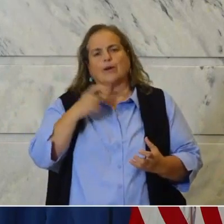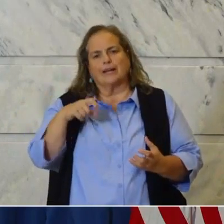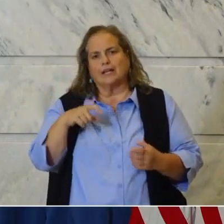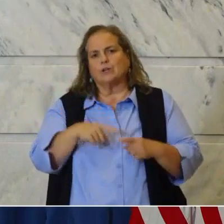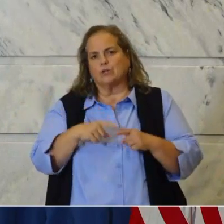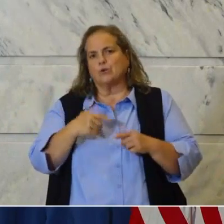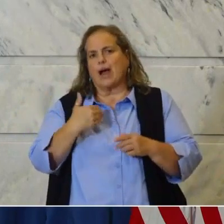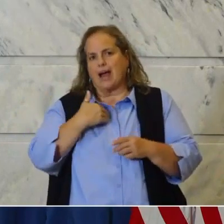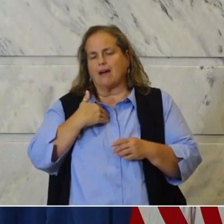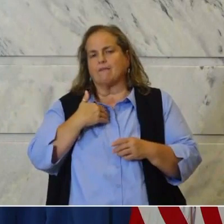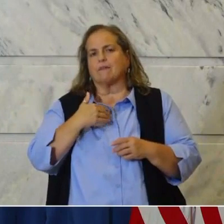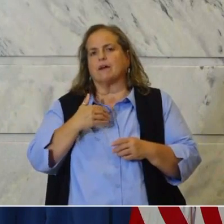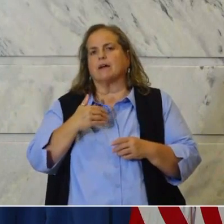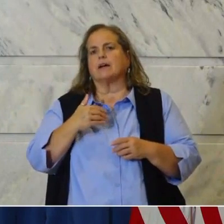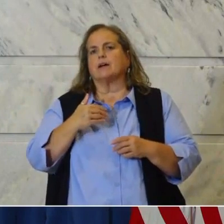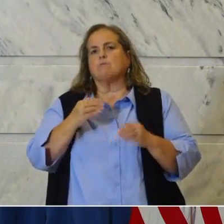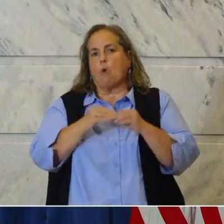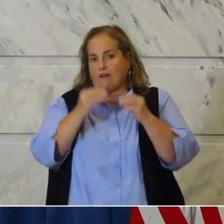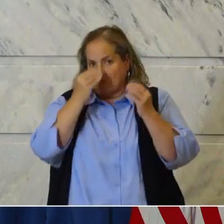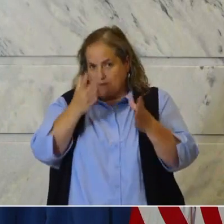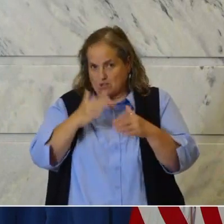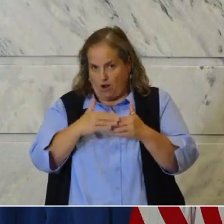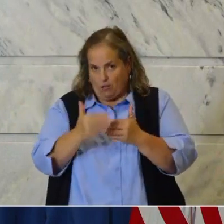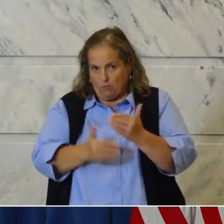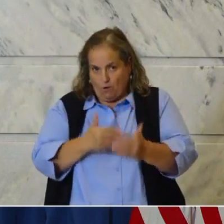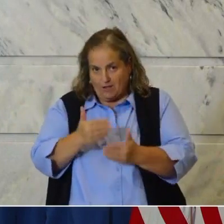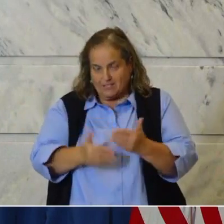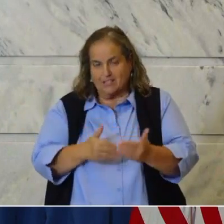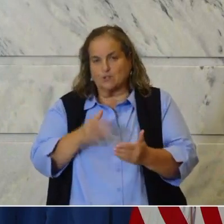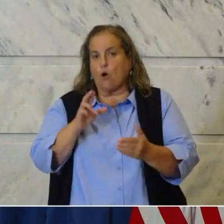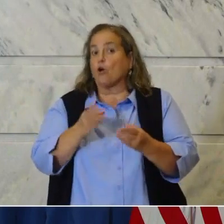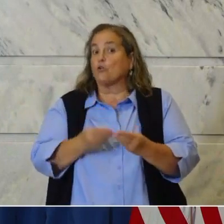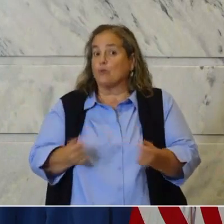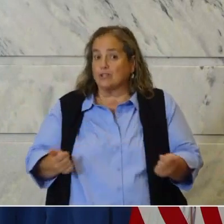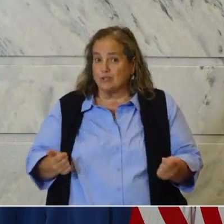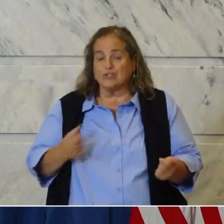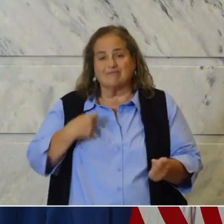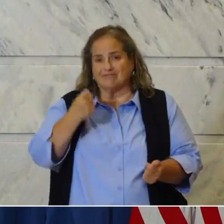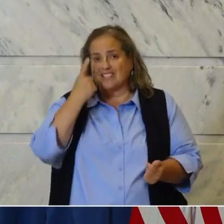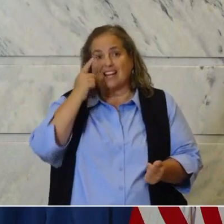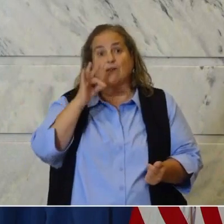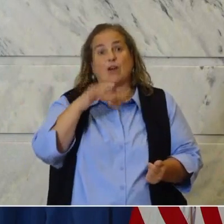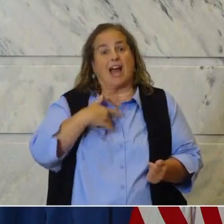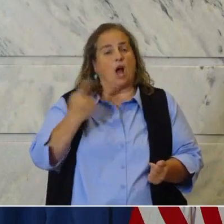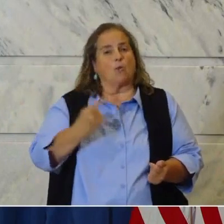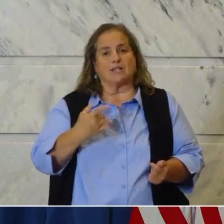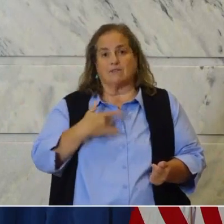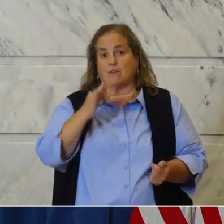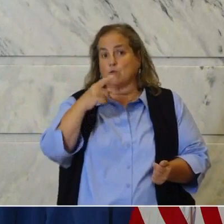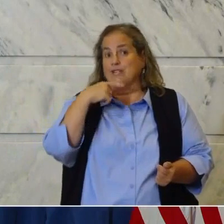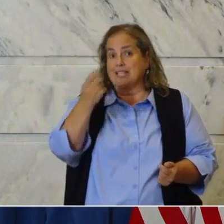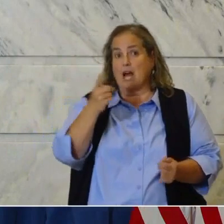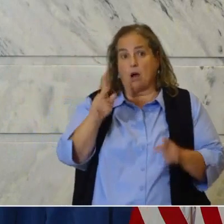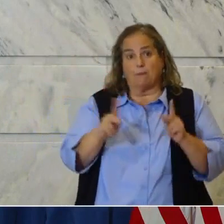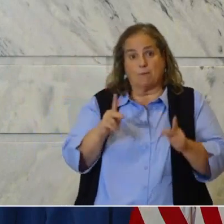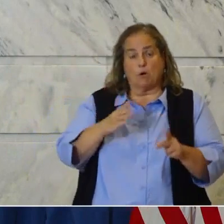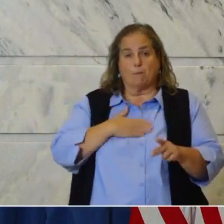just more information on the process that's going forward. I believe that if you tell people about the different steps without, if you don't believe you